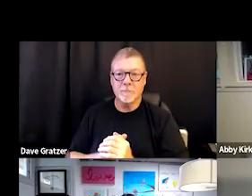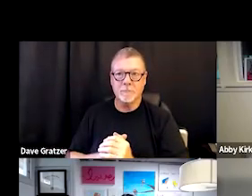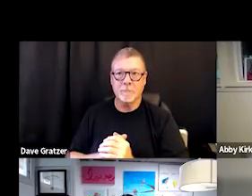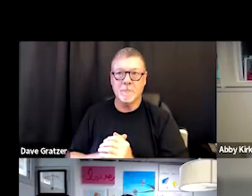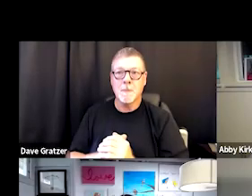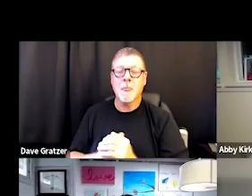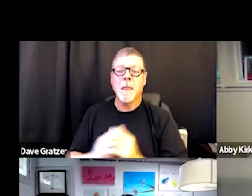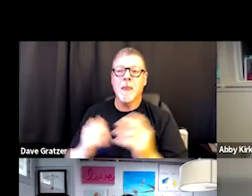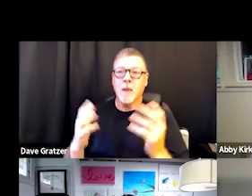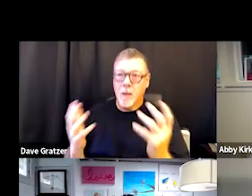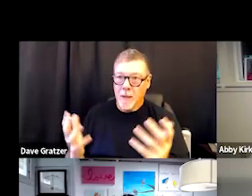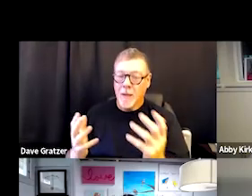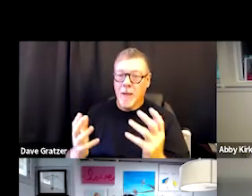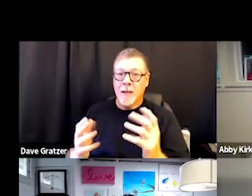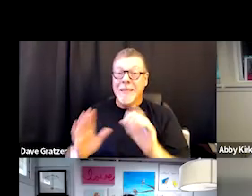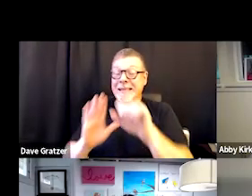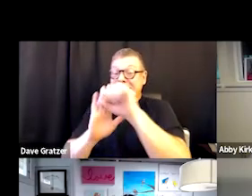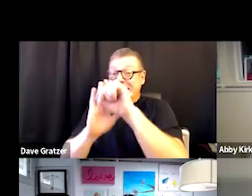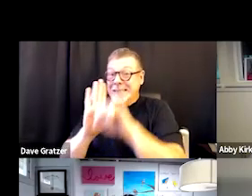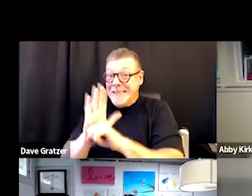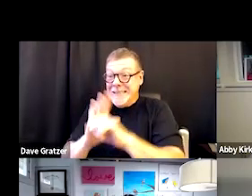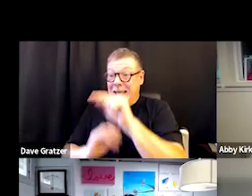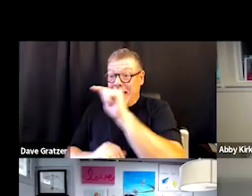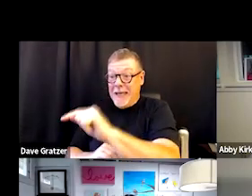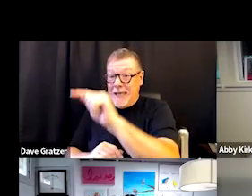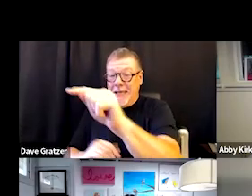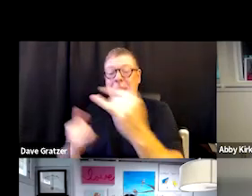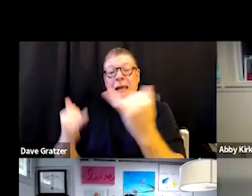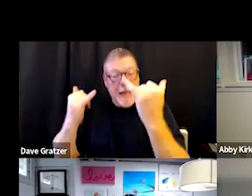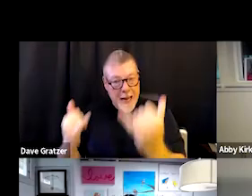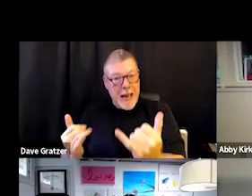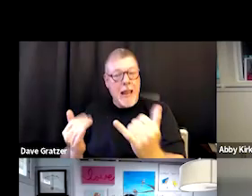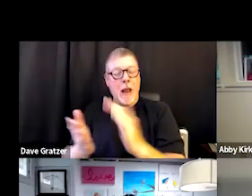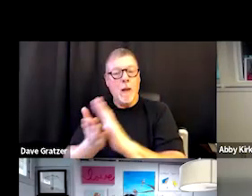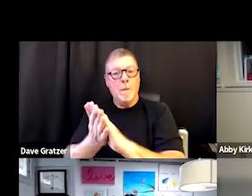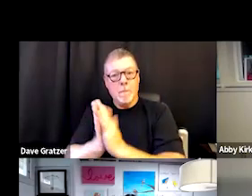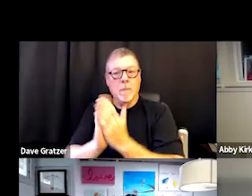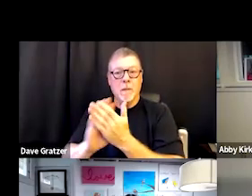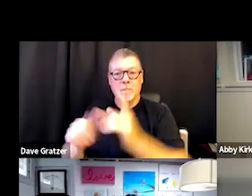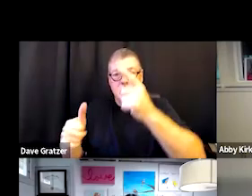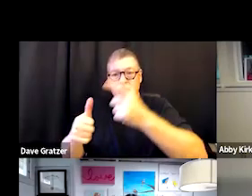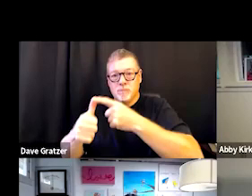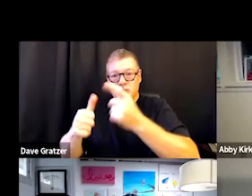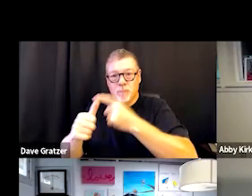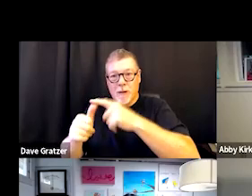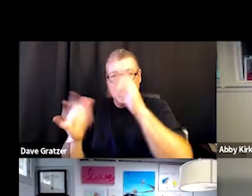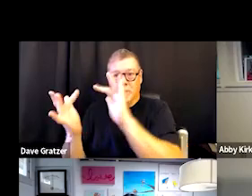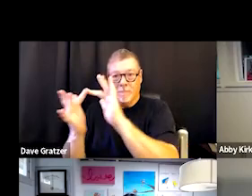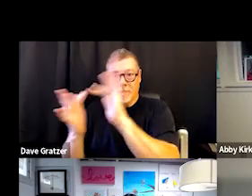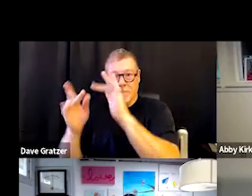So your state team lead will now be your primary point of contact for SOAR